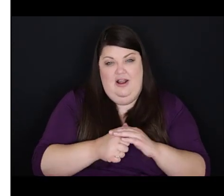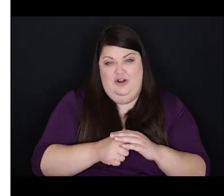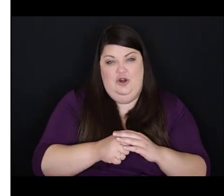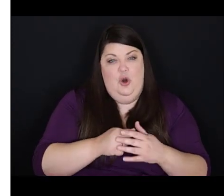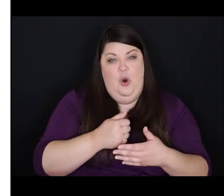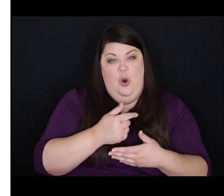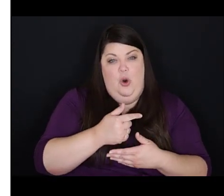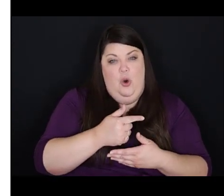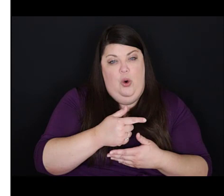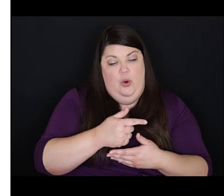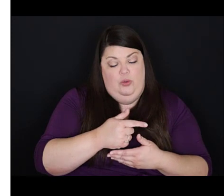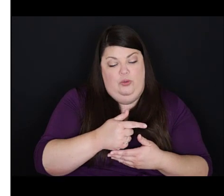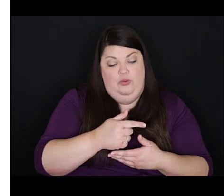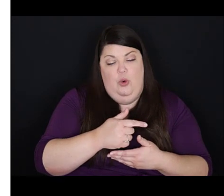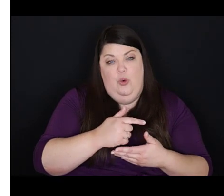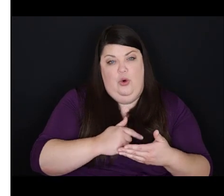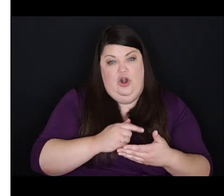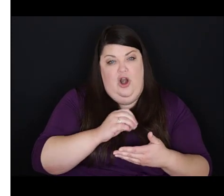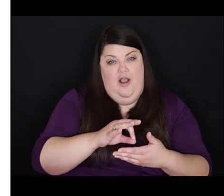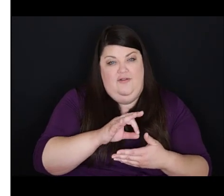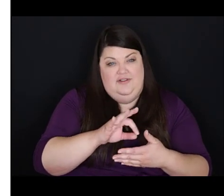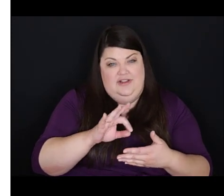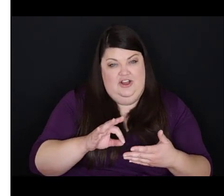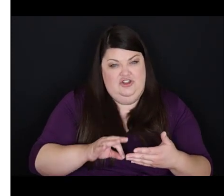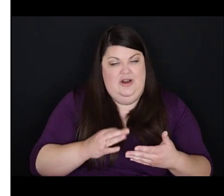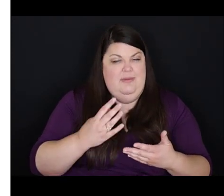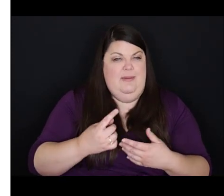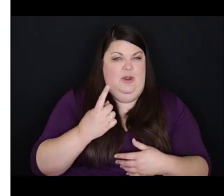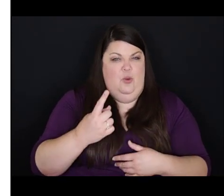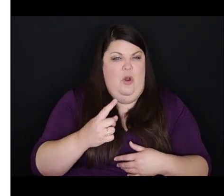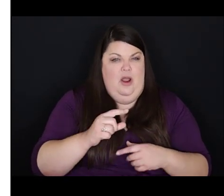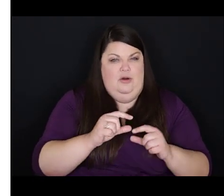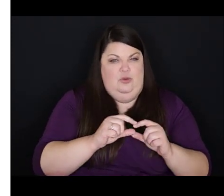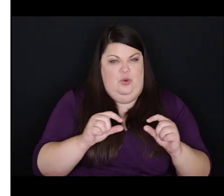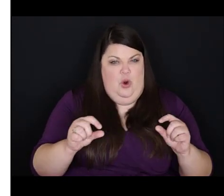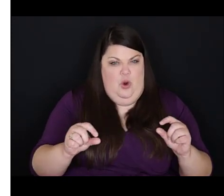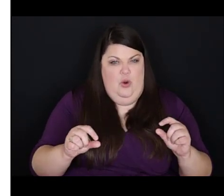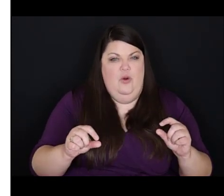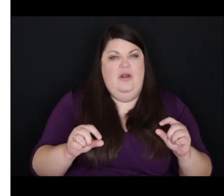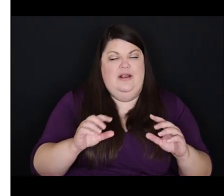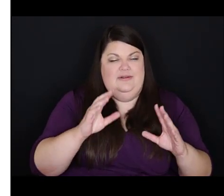under this table for all eligible individuals expected to be served under the VR program,